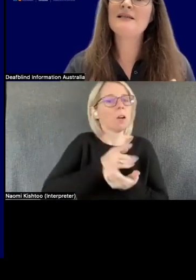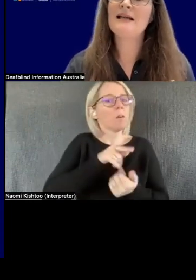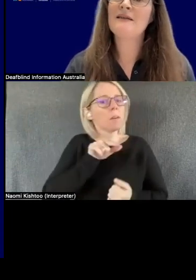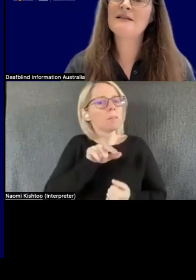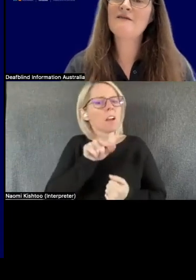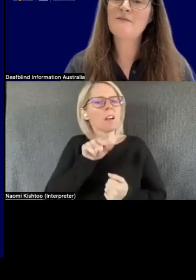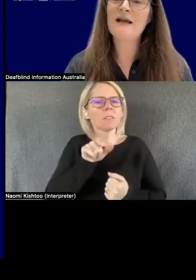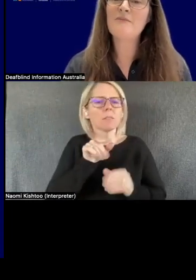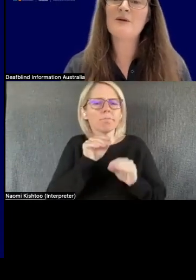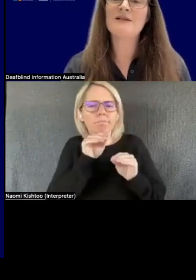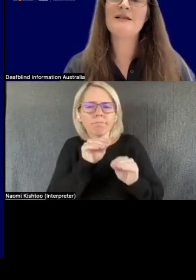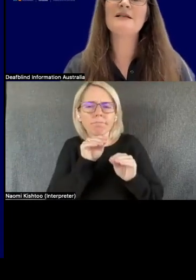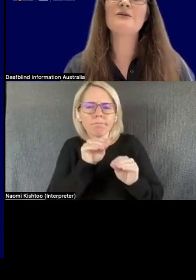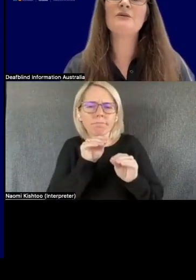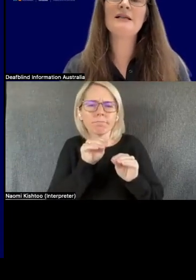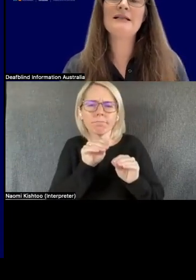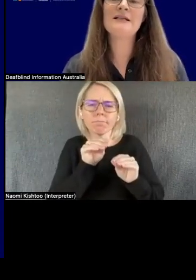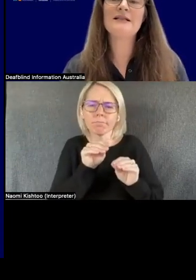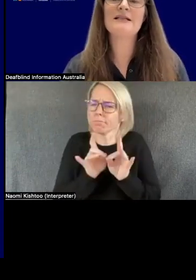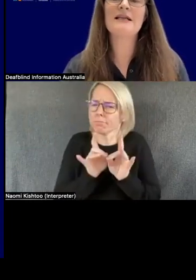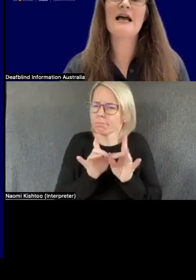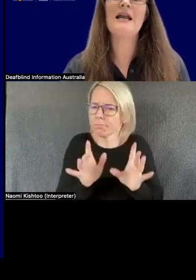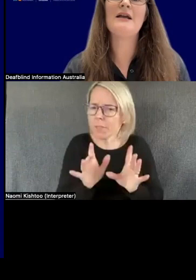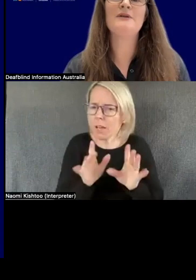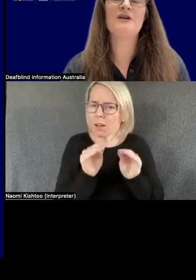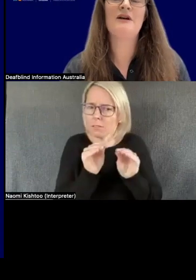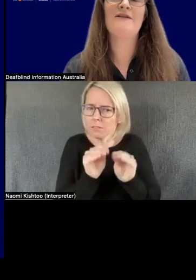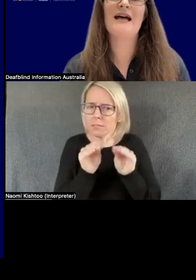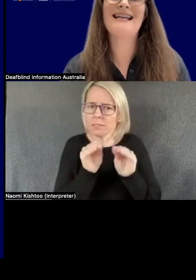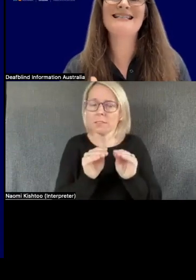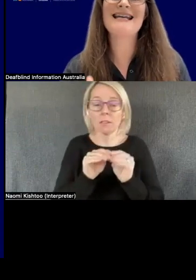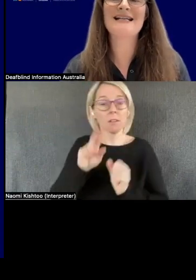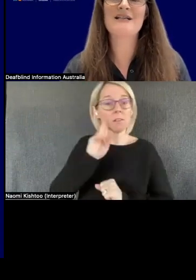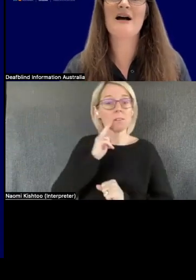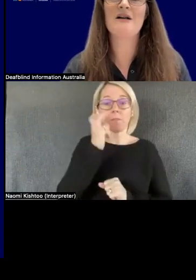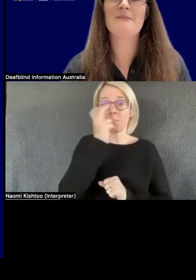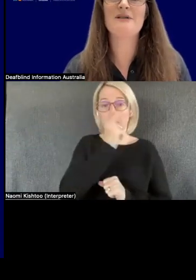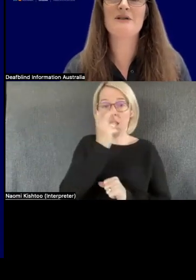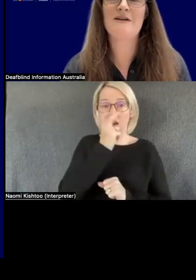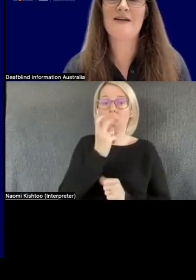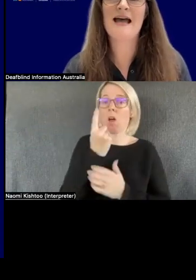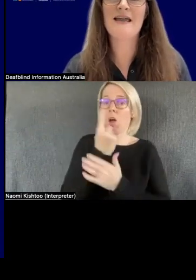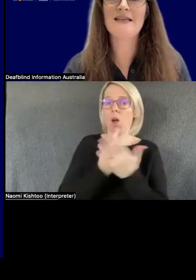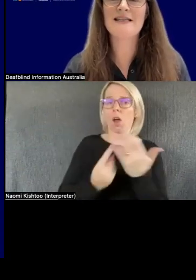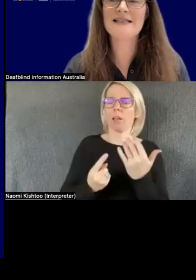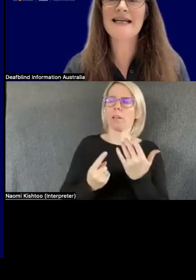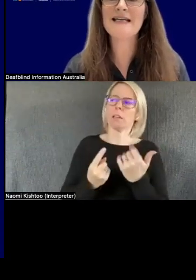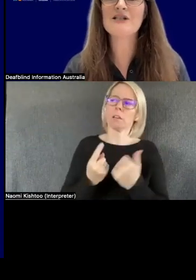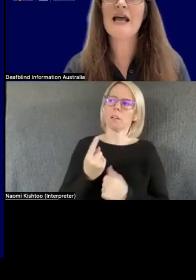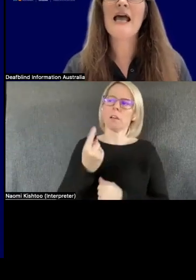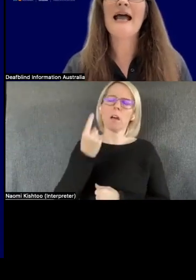would say the deafblind person is really just an observer and a tactile observer at this stage,